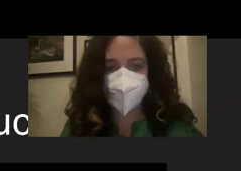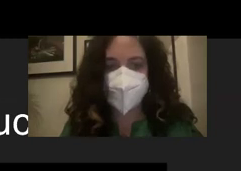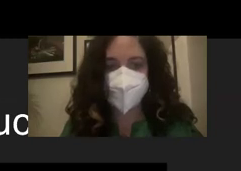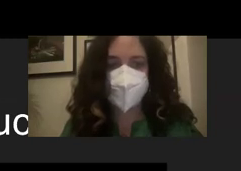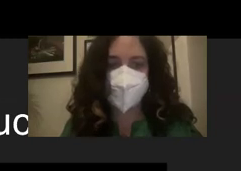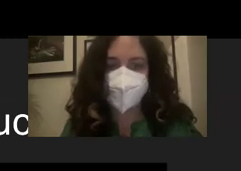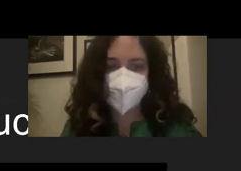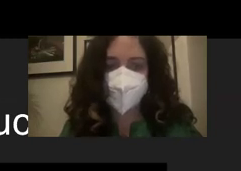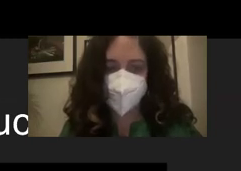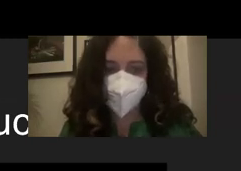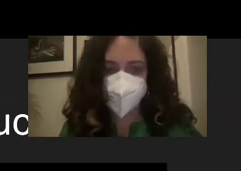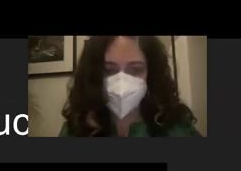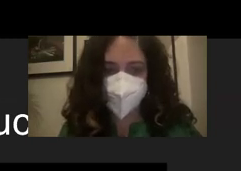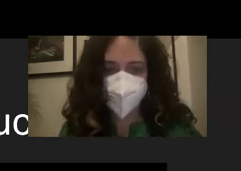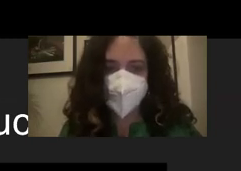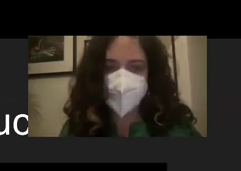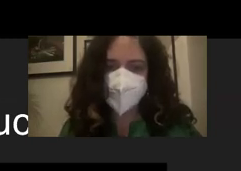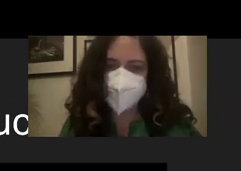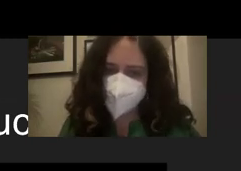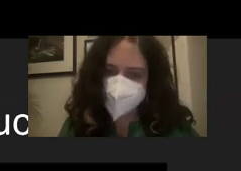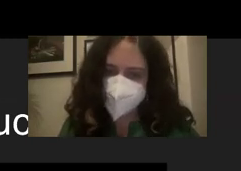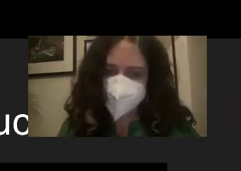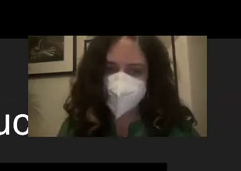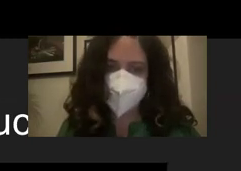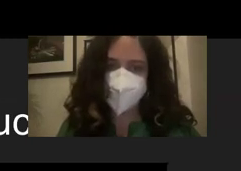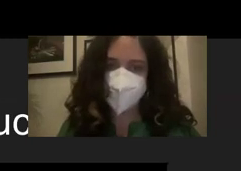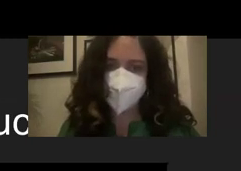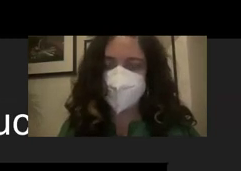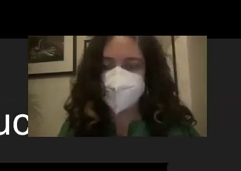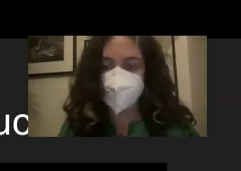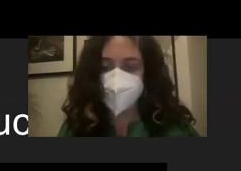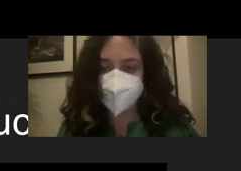in people who had at least four comorbidities so really these are people who are already unwell to